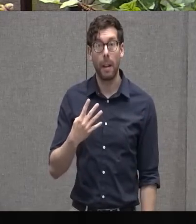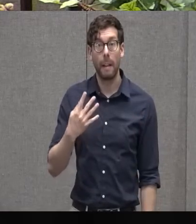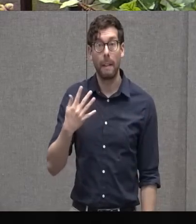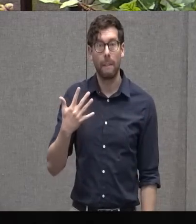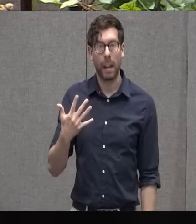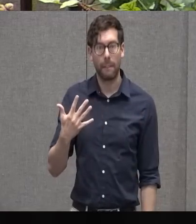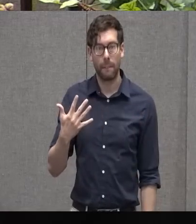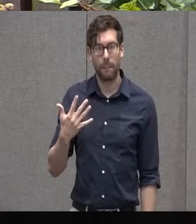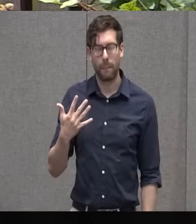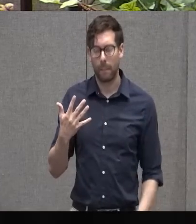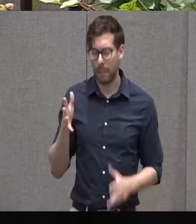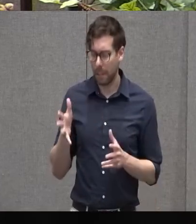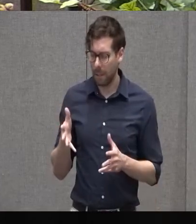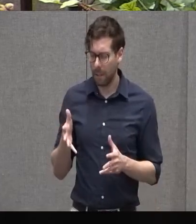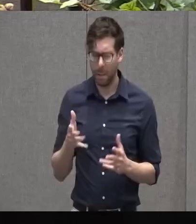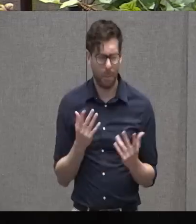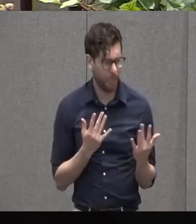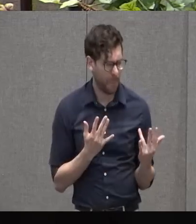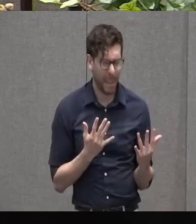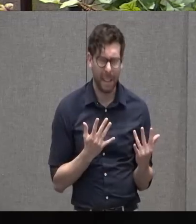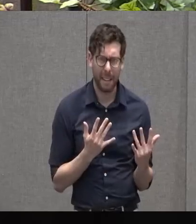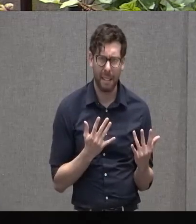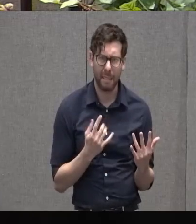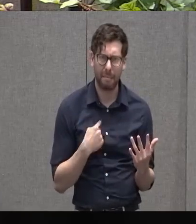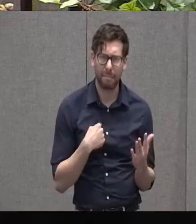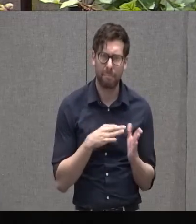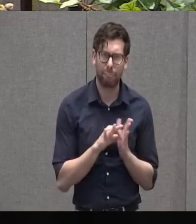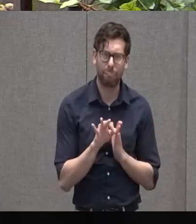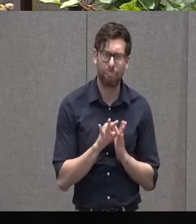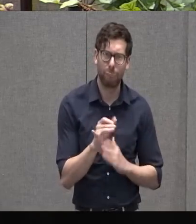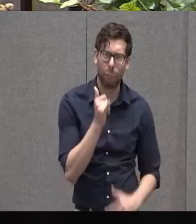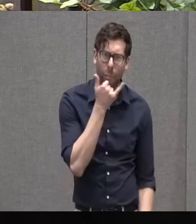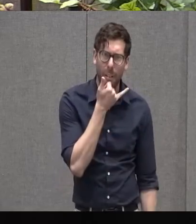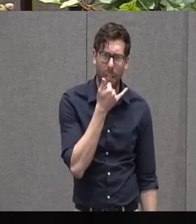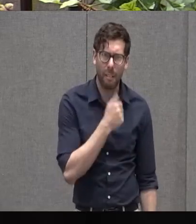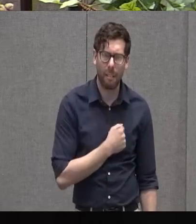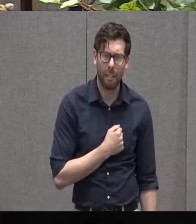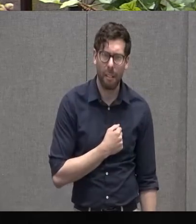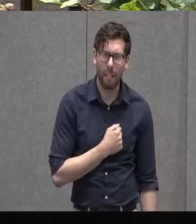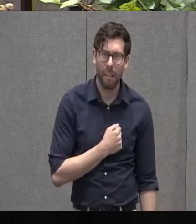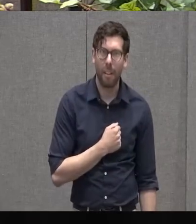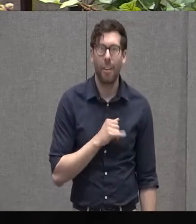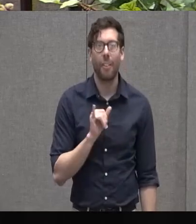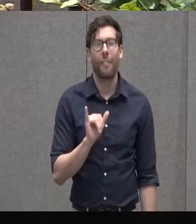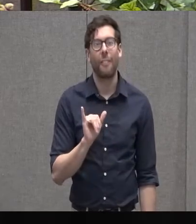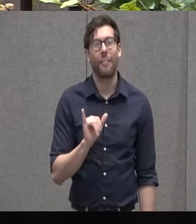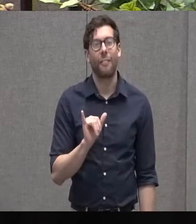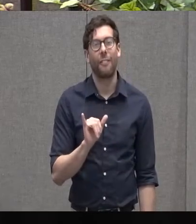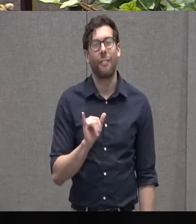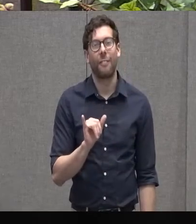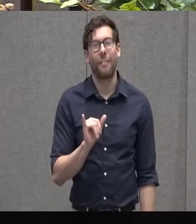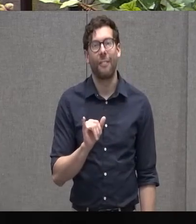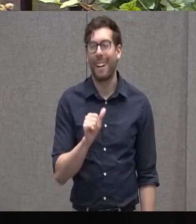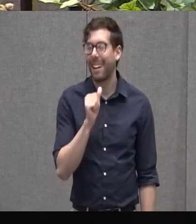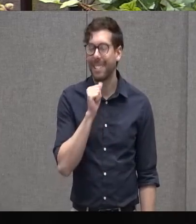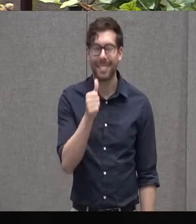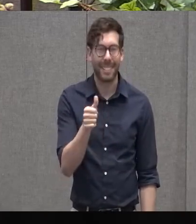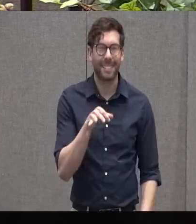wait a minute, I must have made a mistake. Let's see what my football, oh I did, I didn't count correctly.